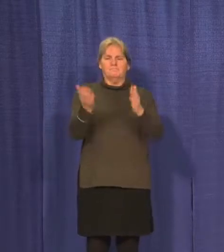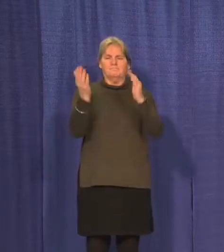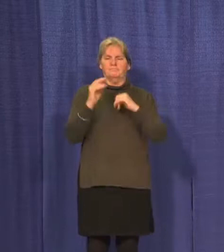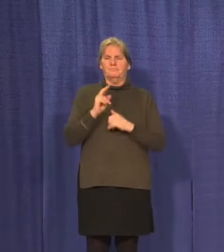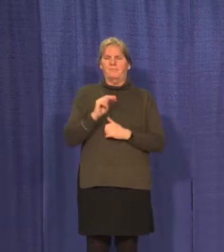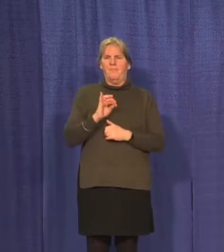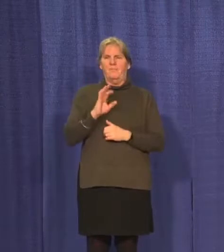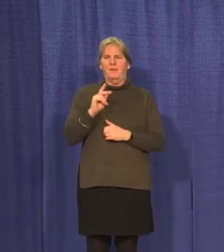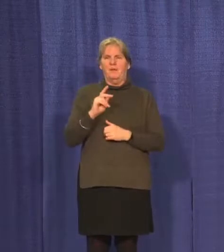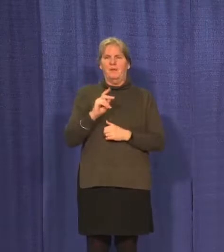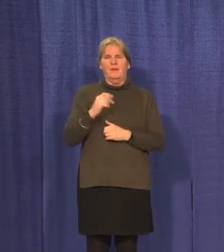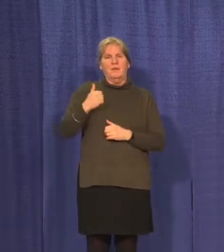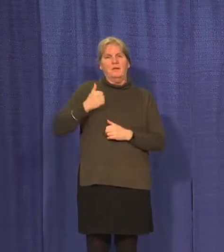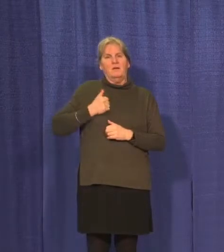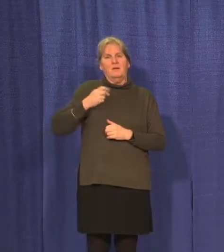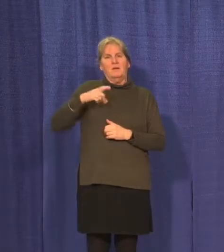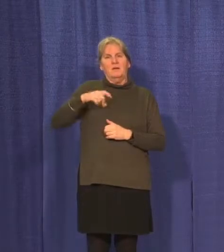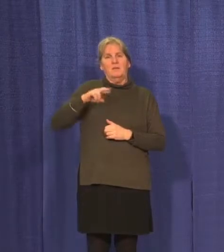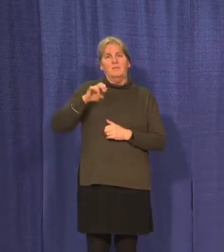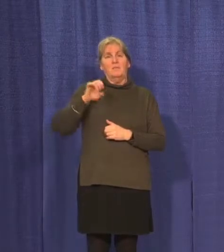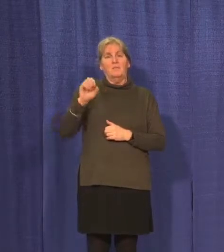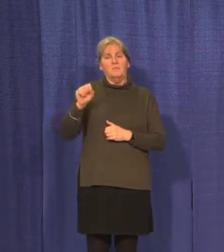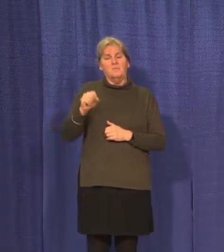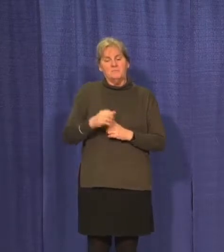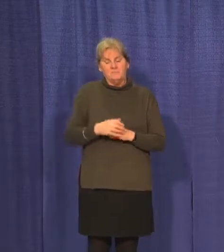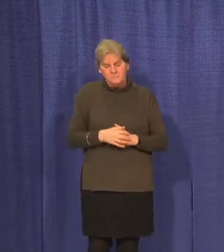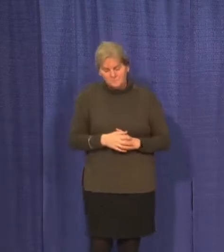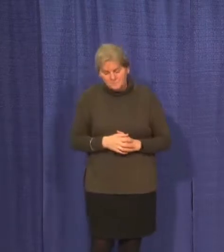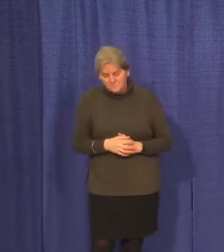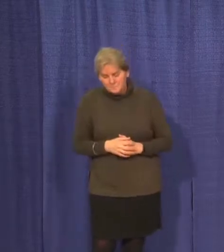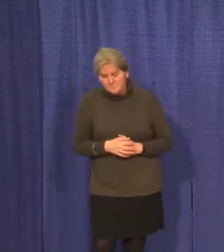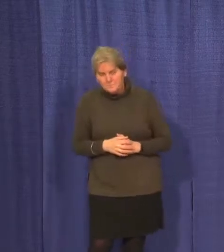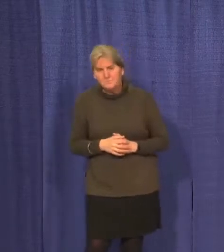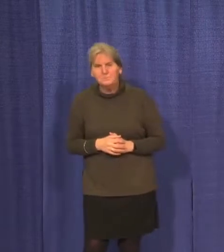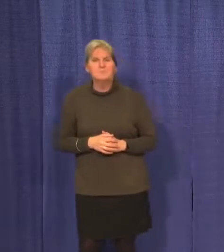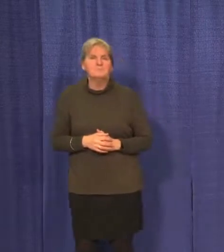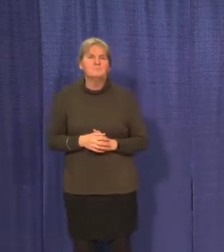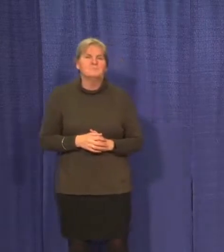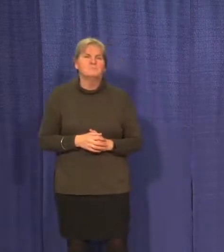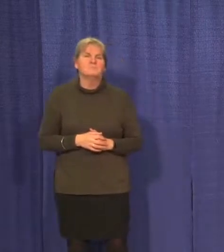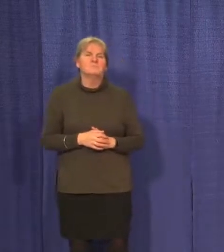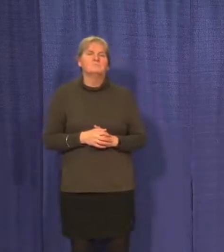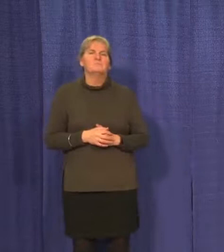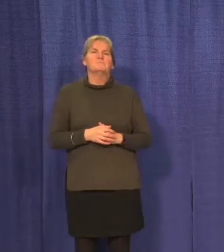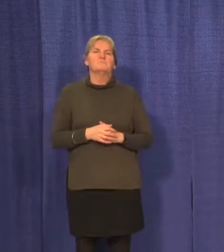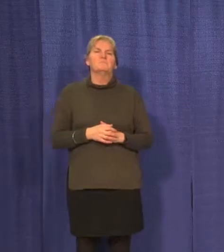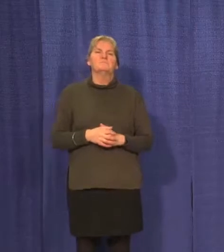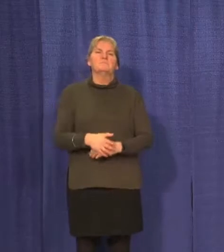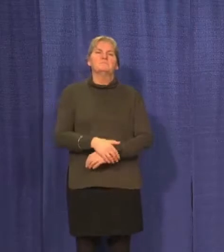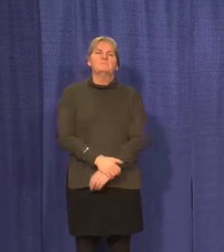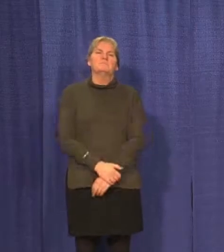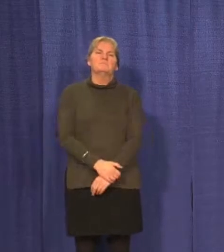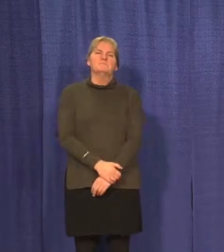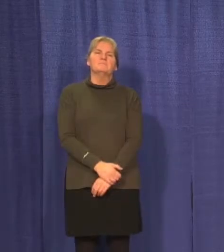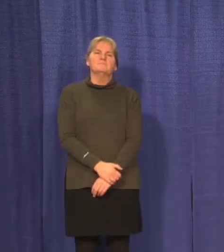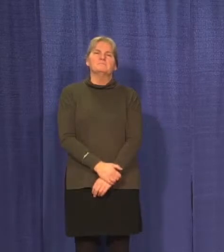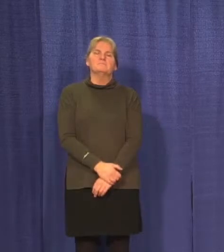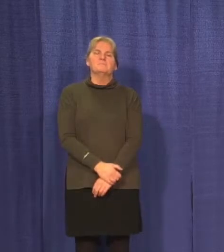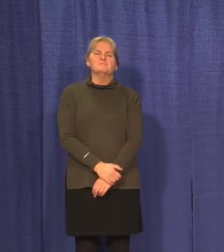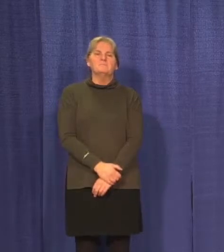Now to Nick, Canadian press.